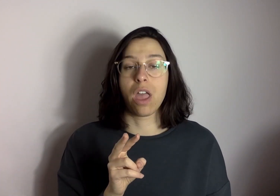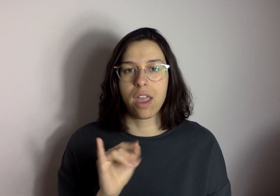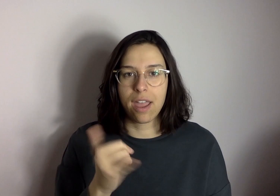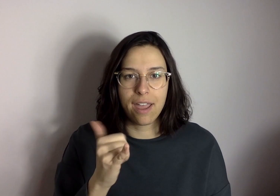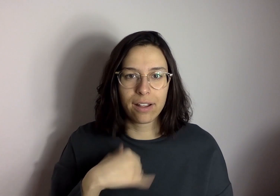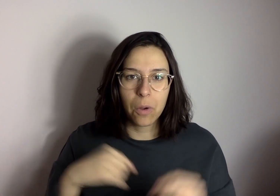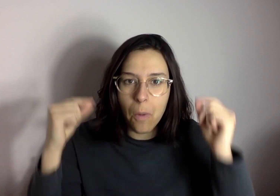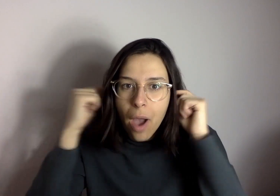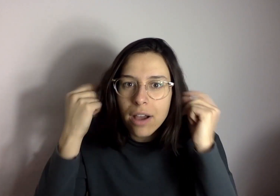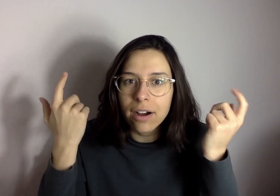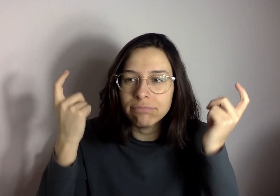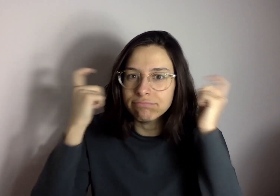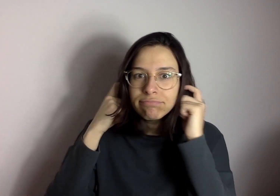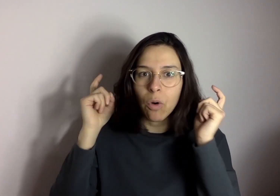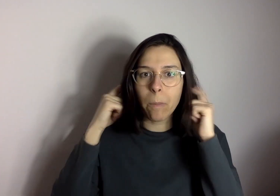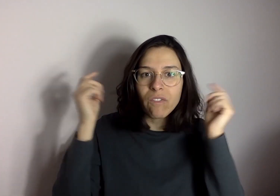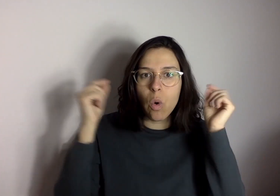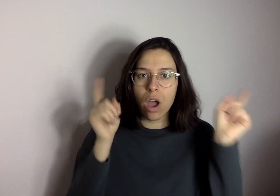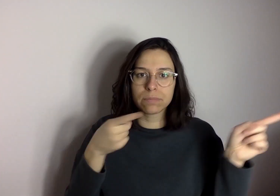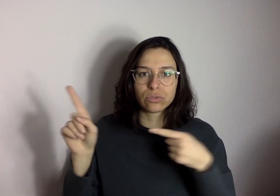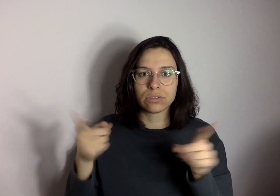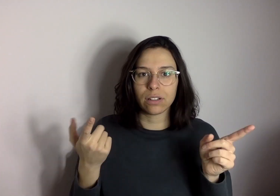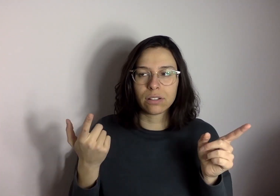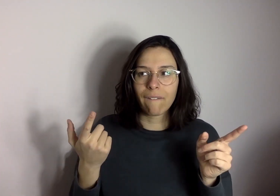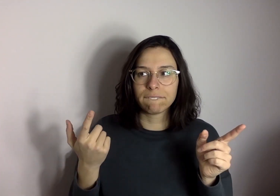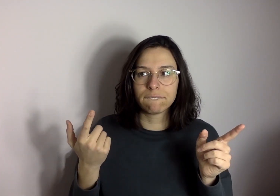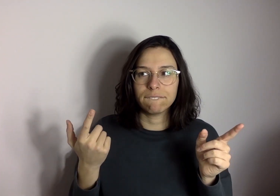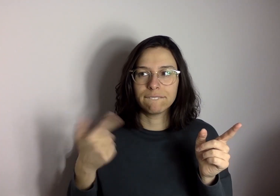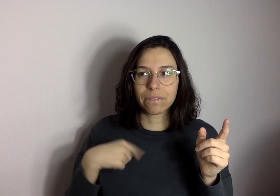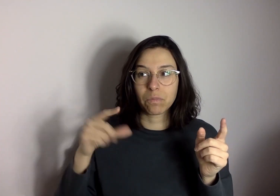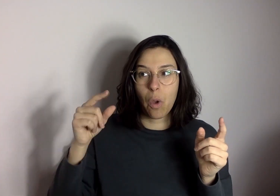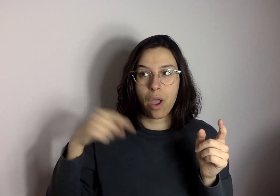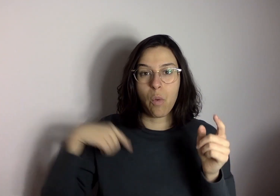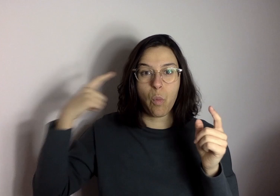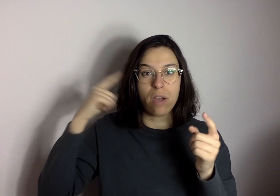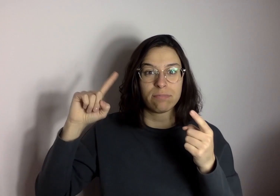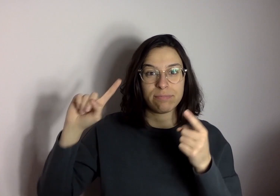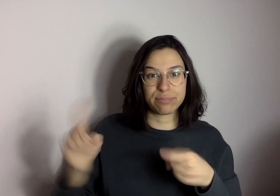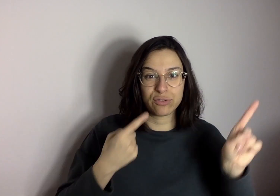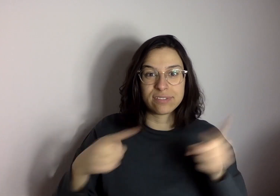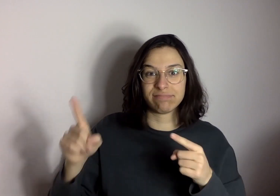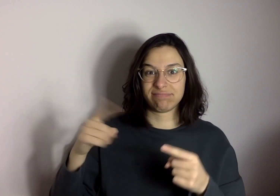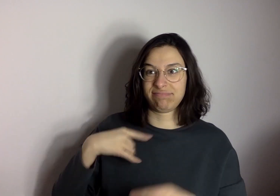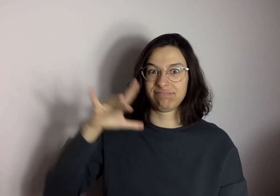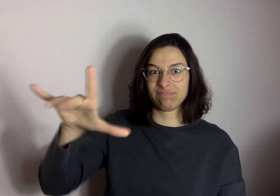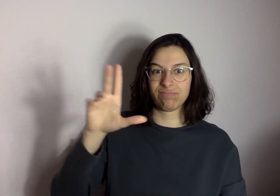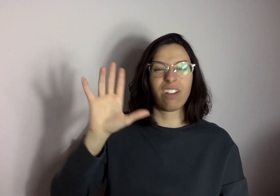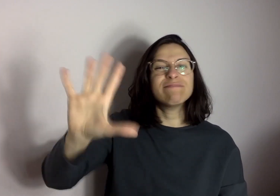….. and then i realized that I had my head phones on and seemed therefore like a hearing person….oh..